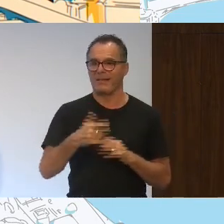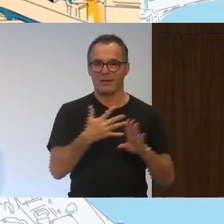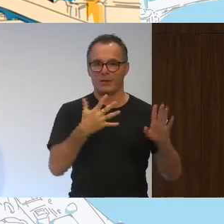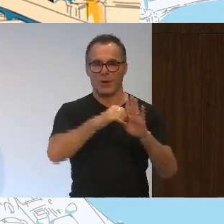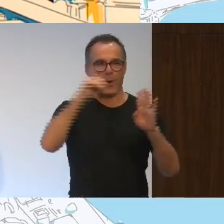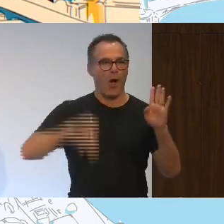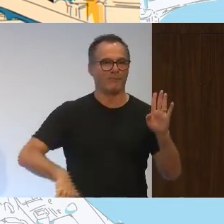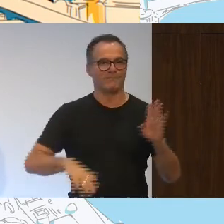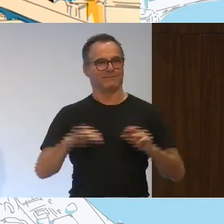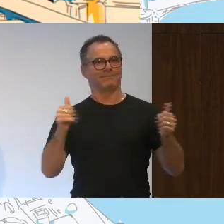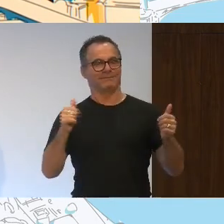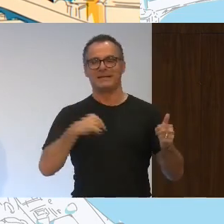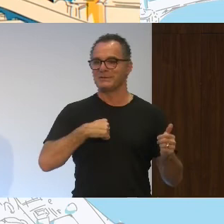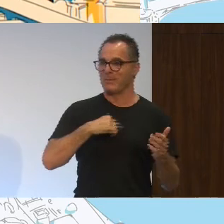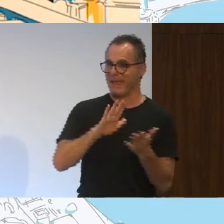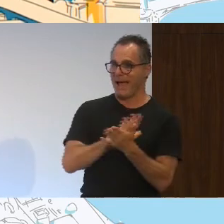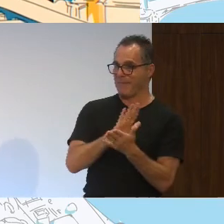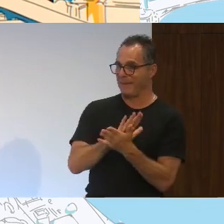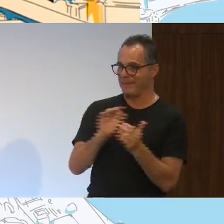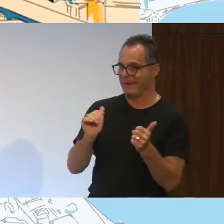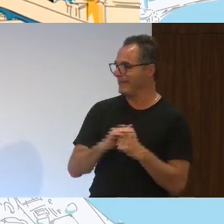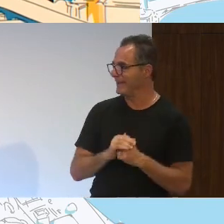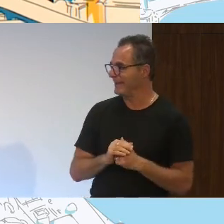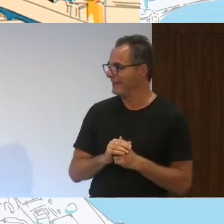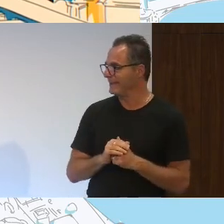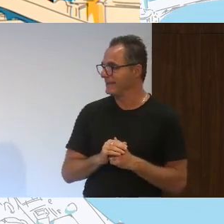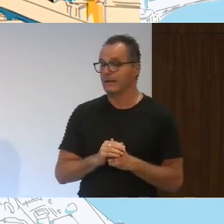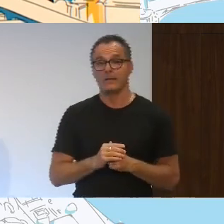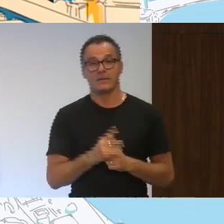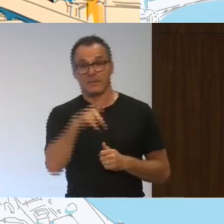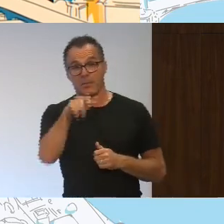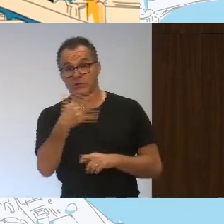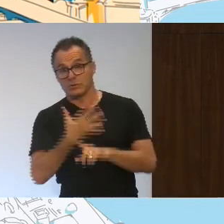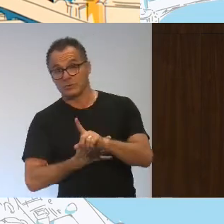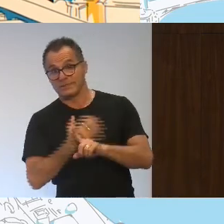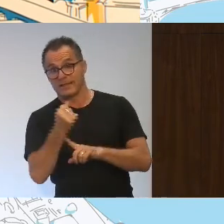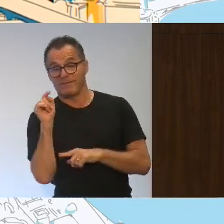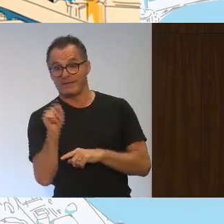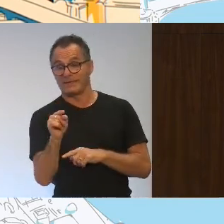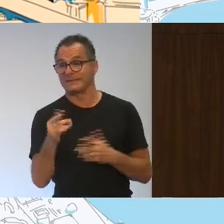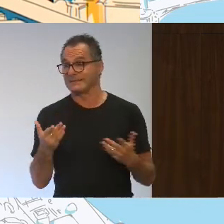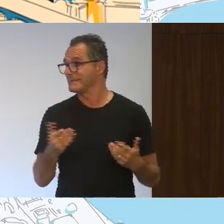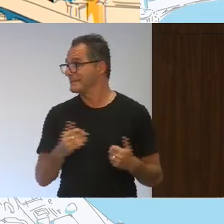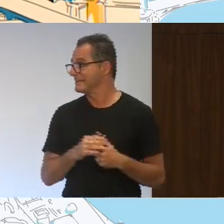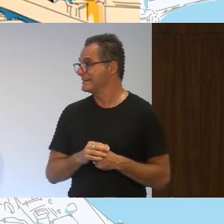And I I'm got to tell them that the the one who discovered this, I know him personally. So they